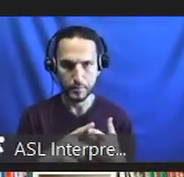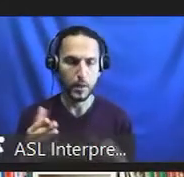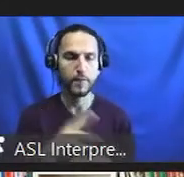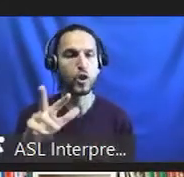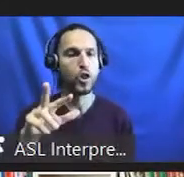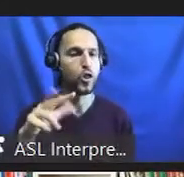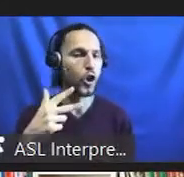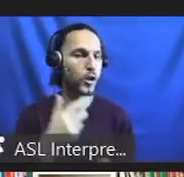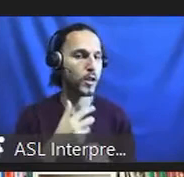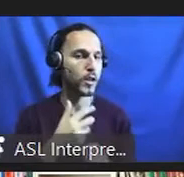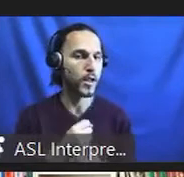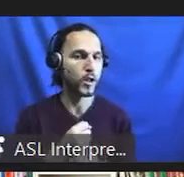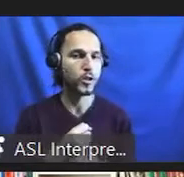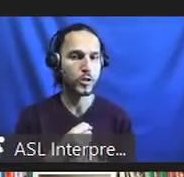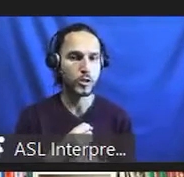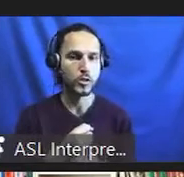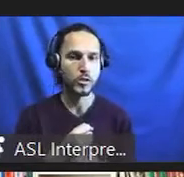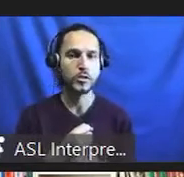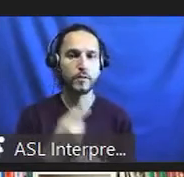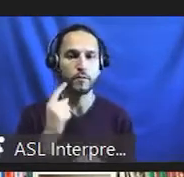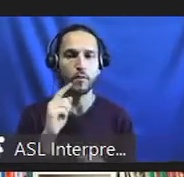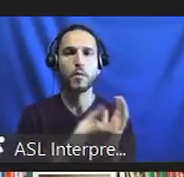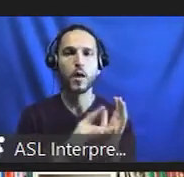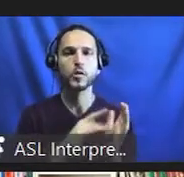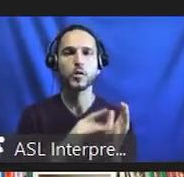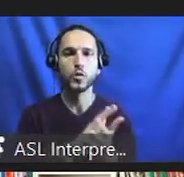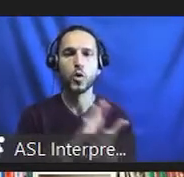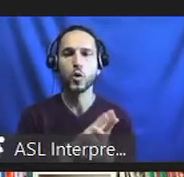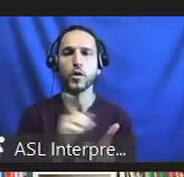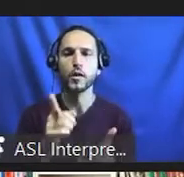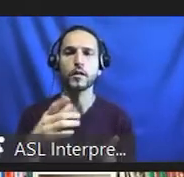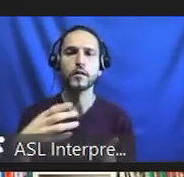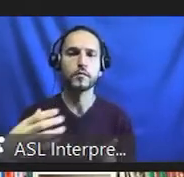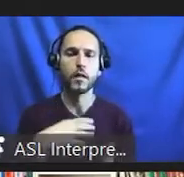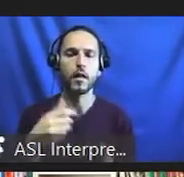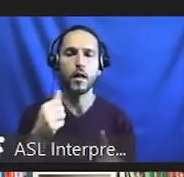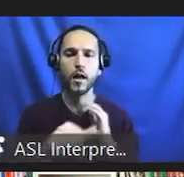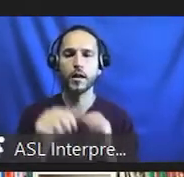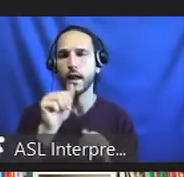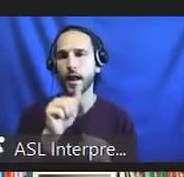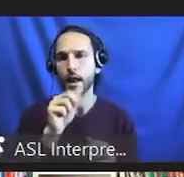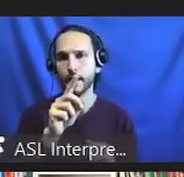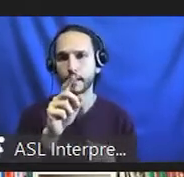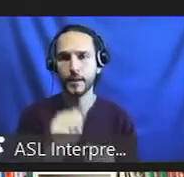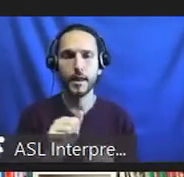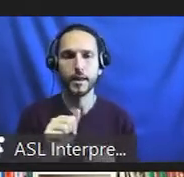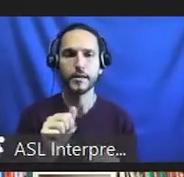three out of four years, brought an action under the ADA, under Title III, against Creighton.